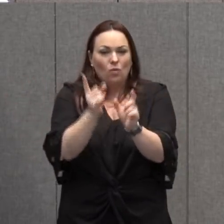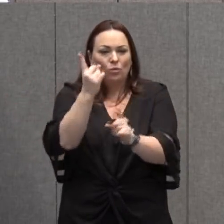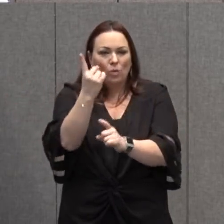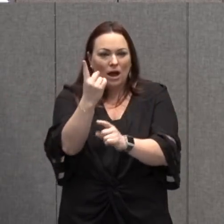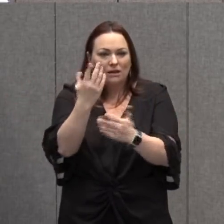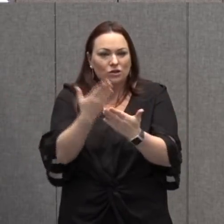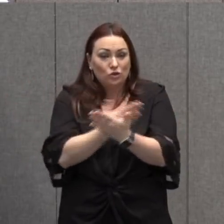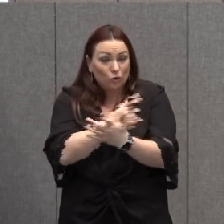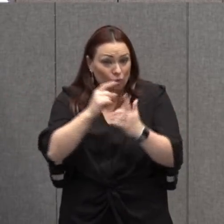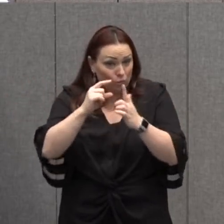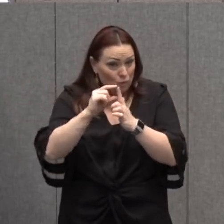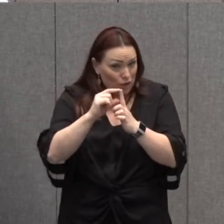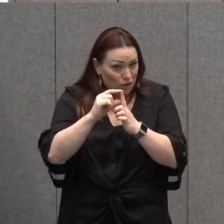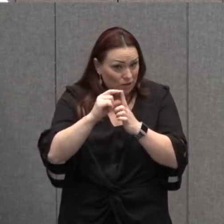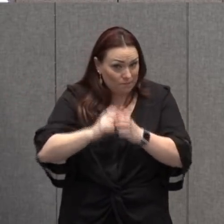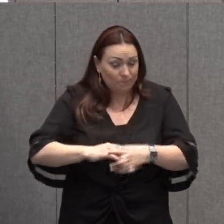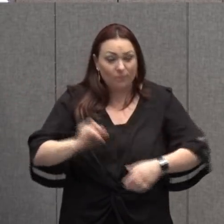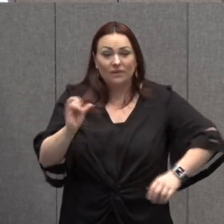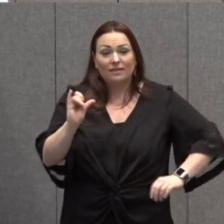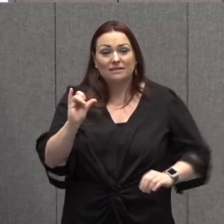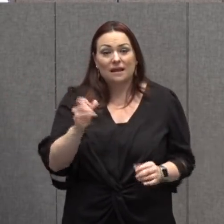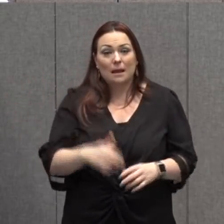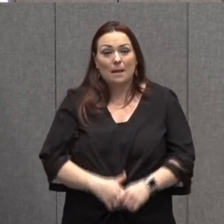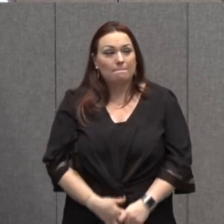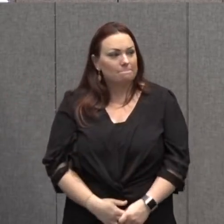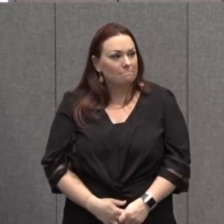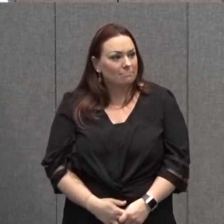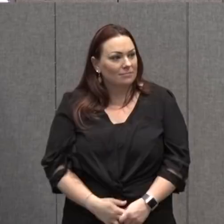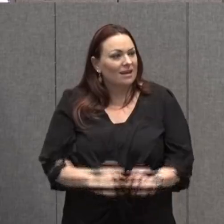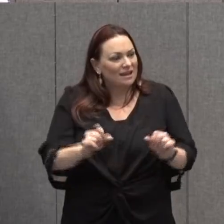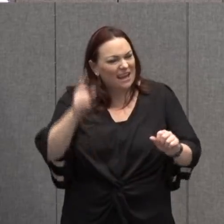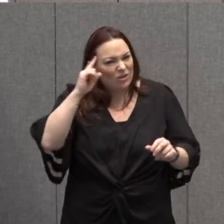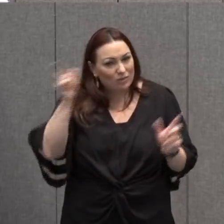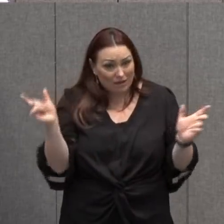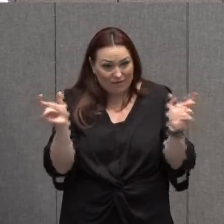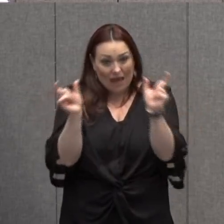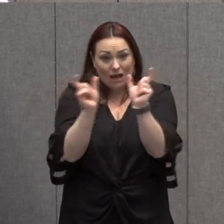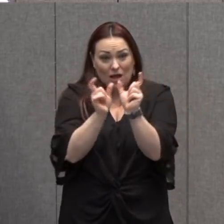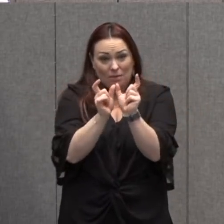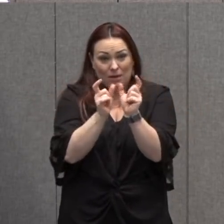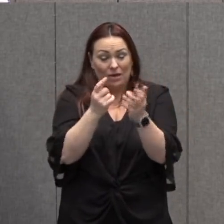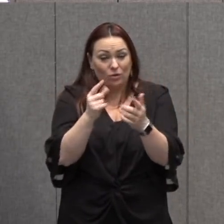So we have things like, can you think of a compound word? Well you know what?